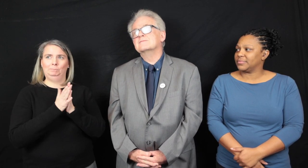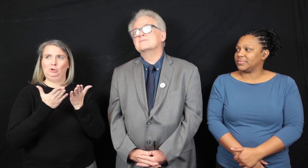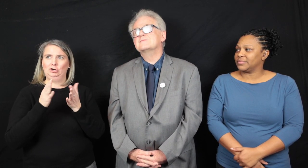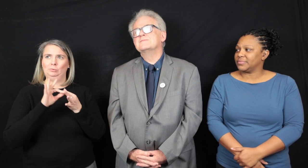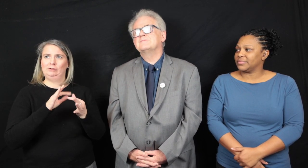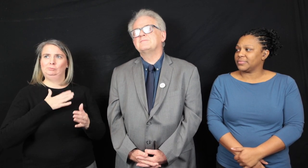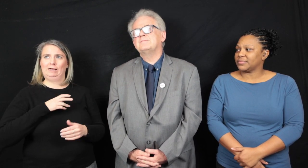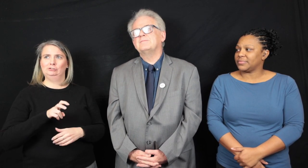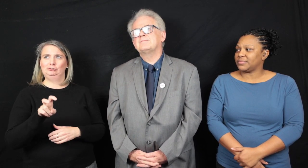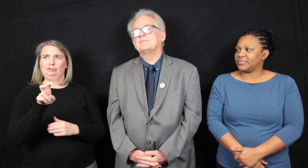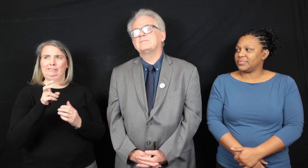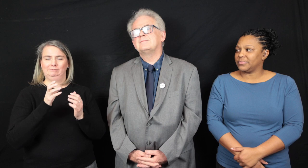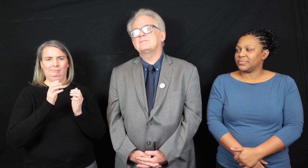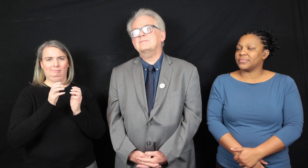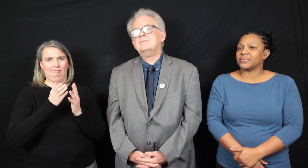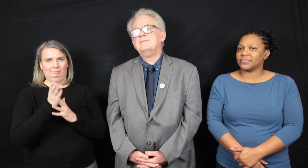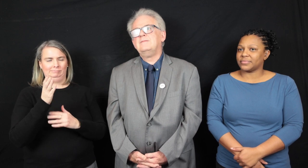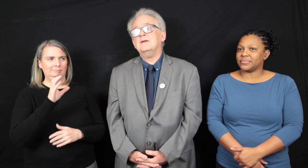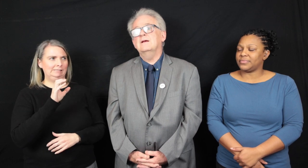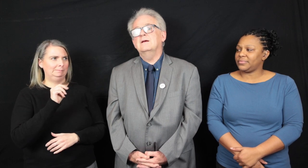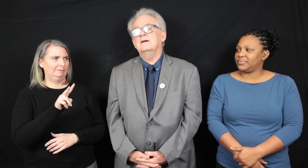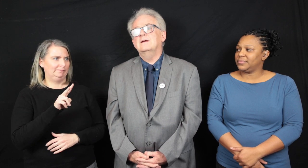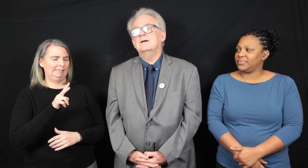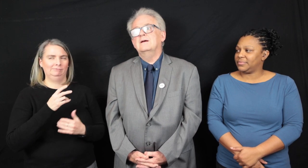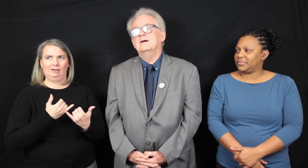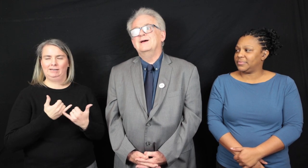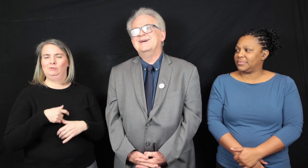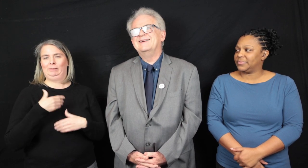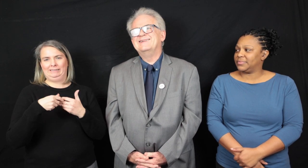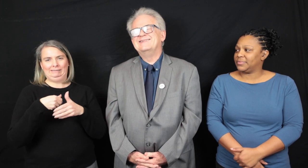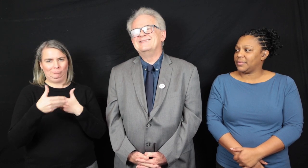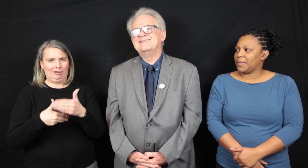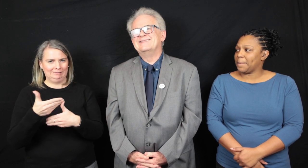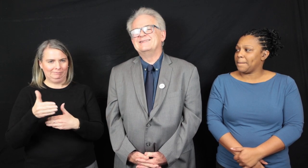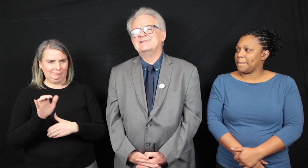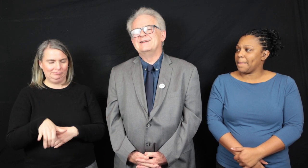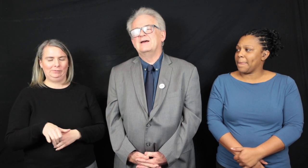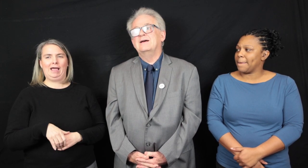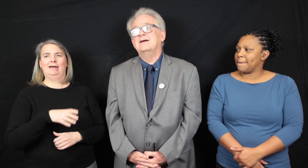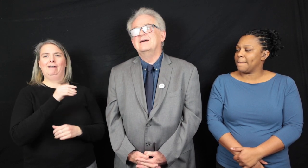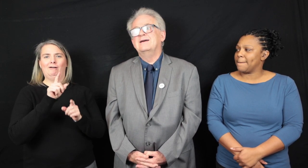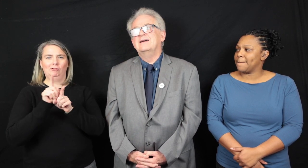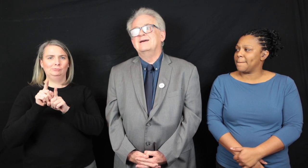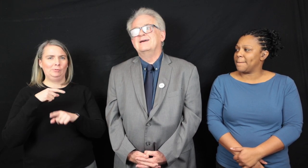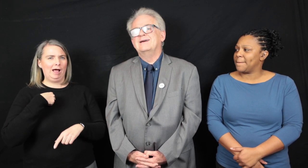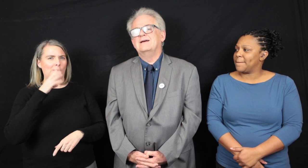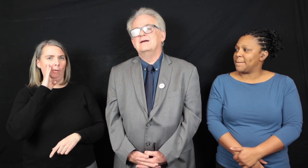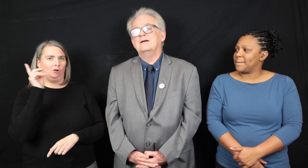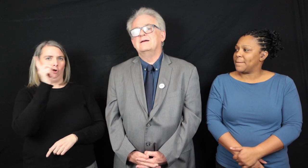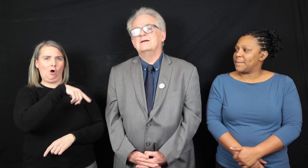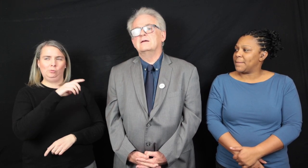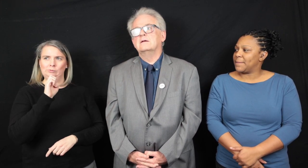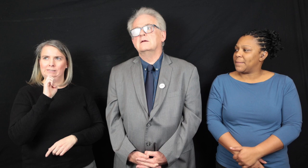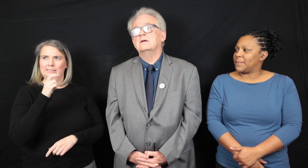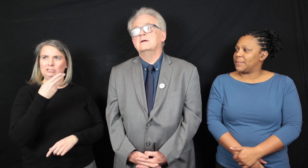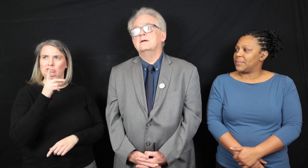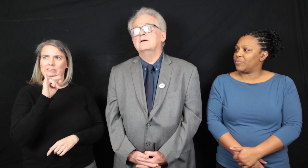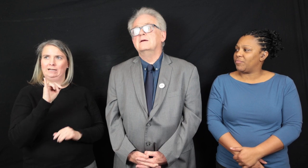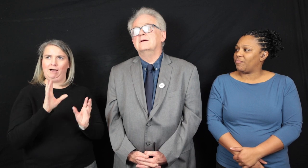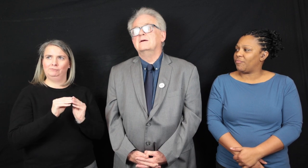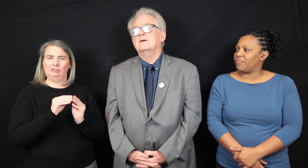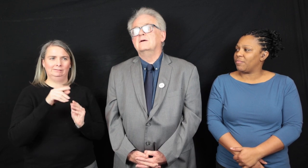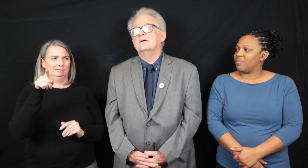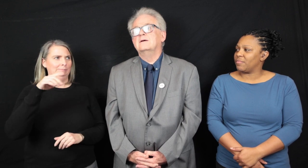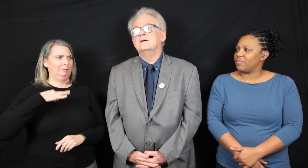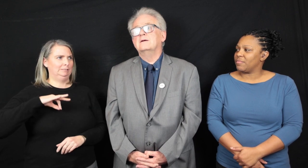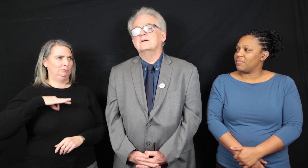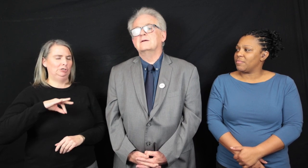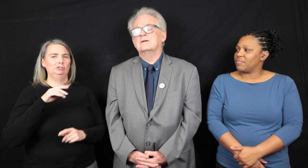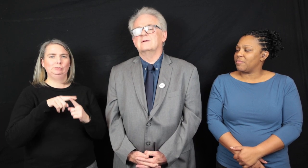book about my journey through CMV. I will also be going to the EHDI Conference in Pittsburgh